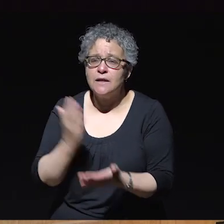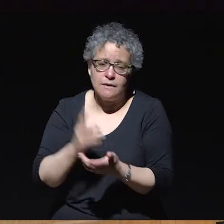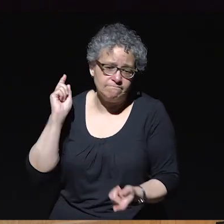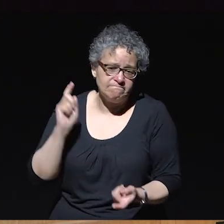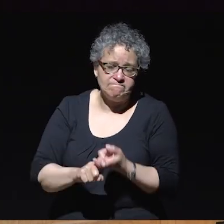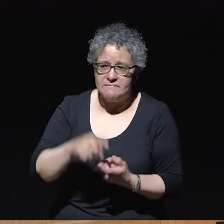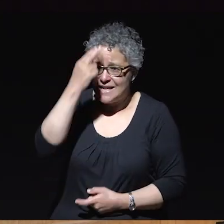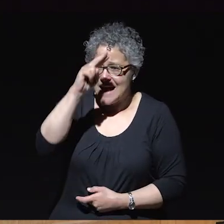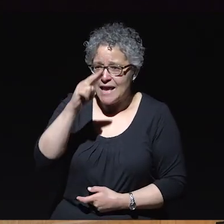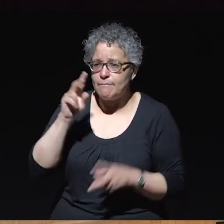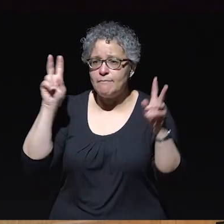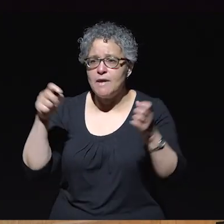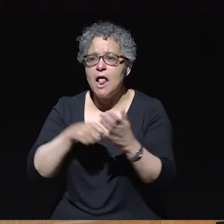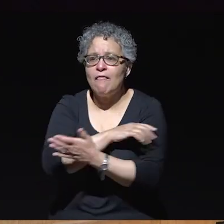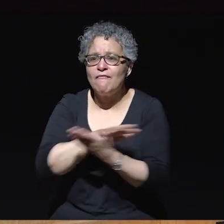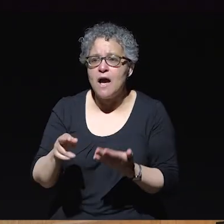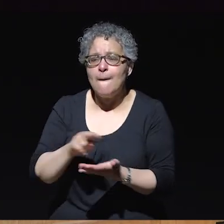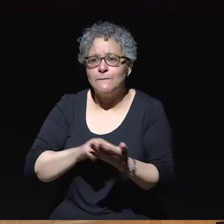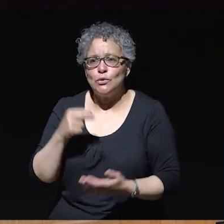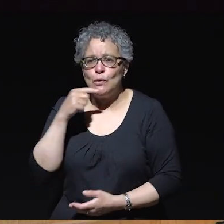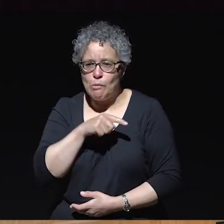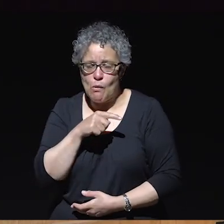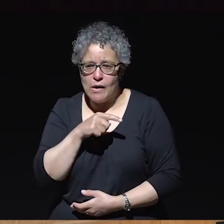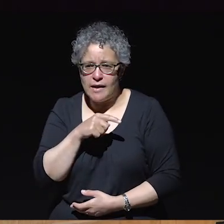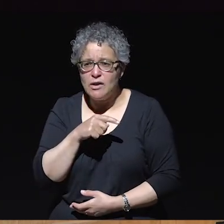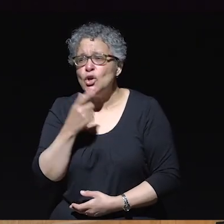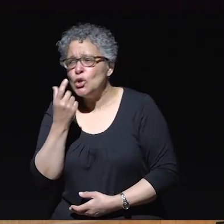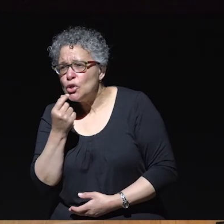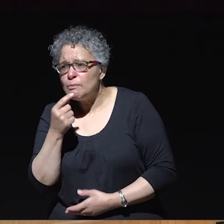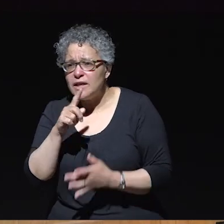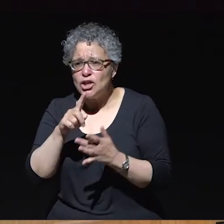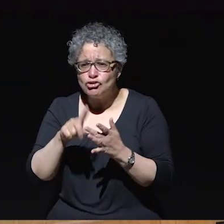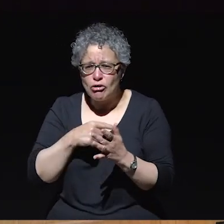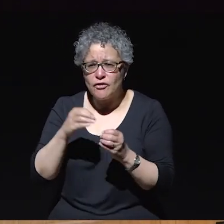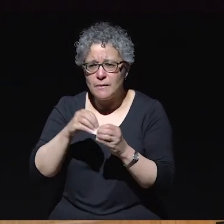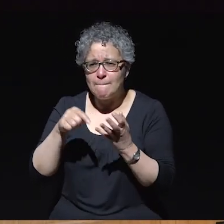even though it might be suggested that Jonathan Buttall is the sitter, but it's 'The Blue Boy', the title,